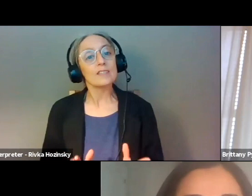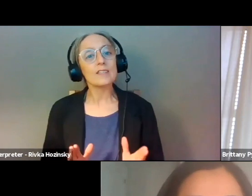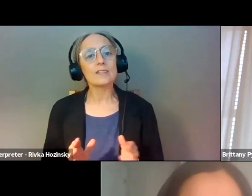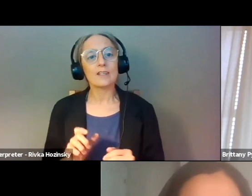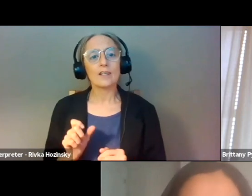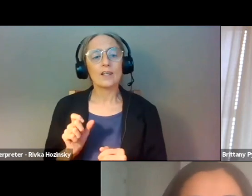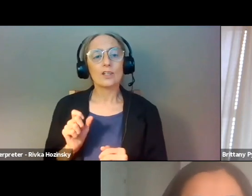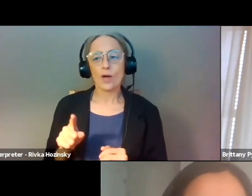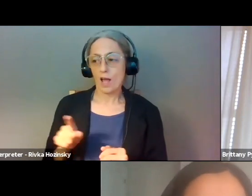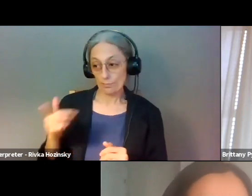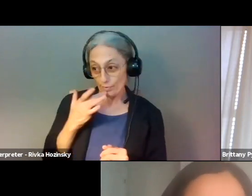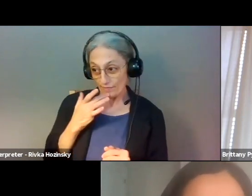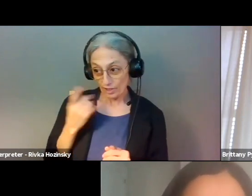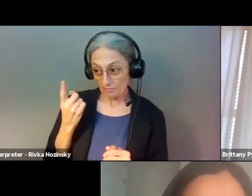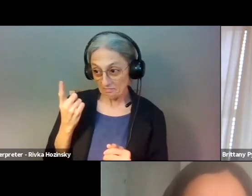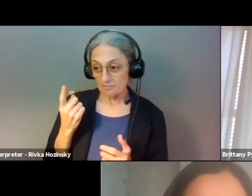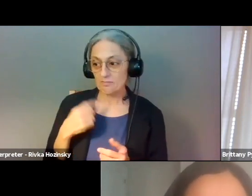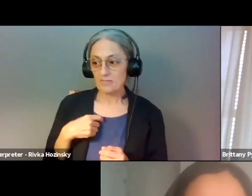They may not, and that's okay. Not everyone does.